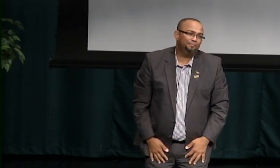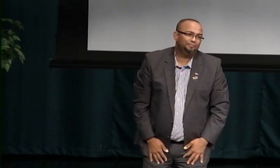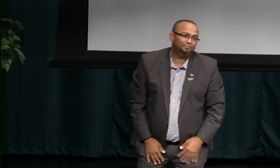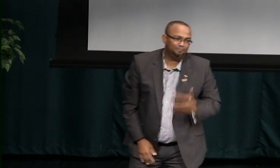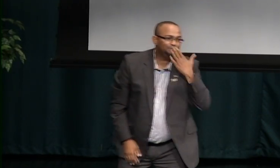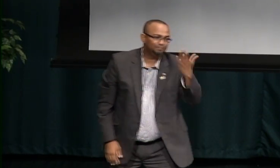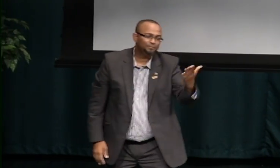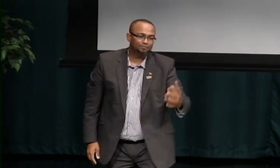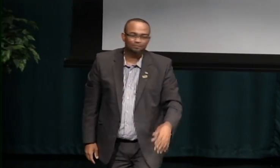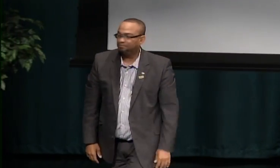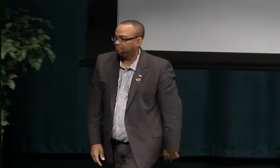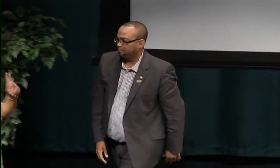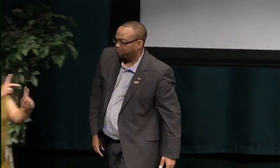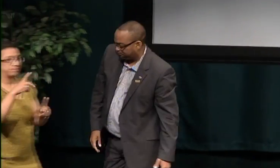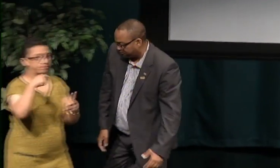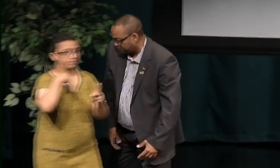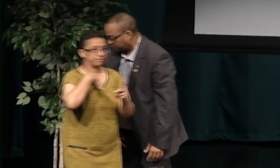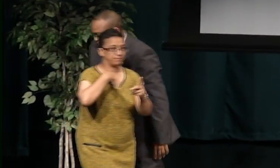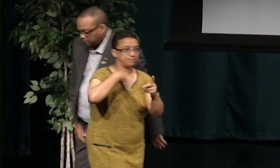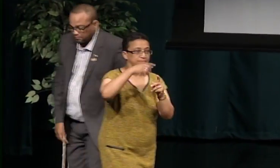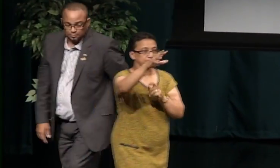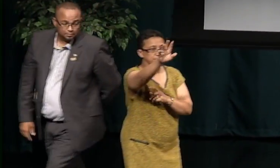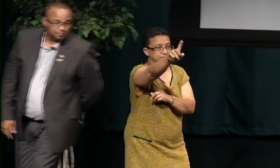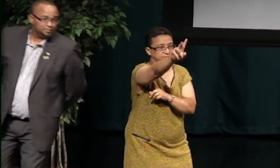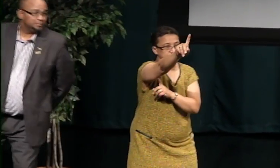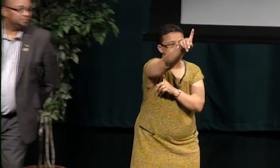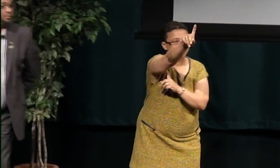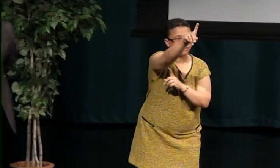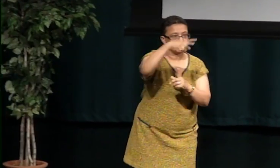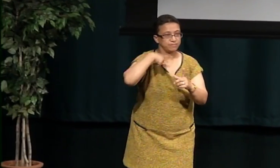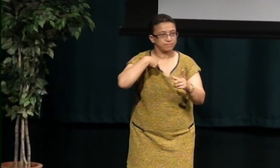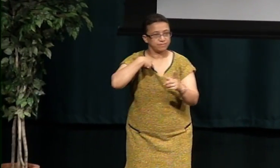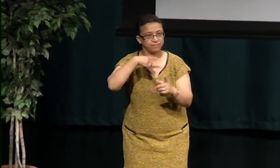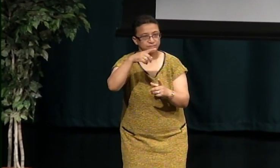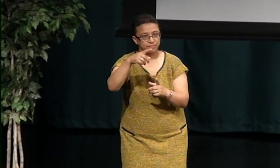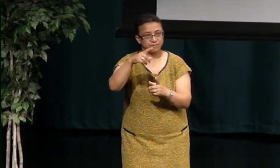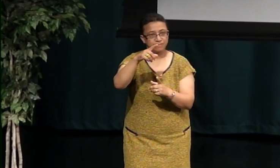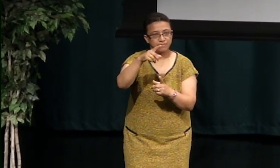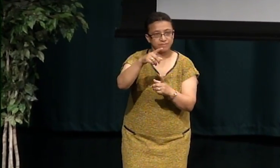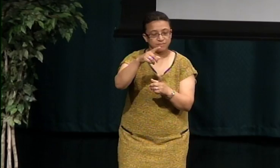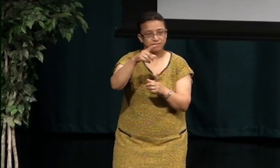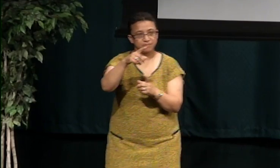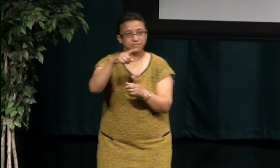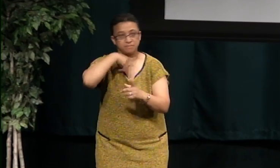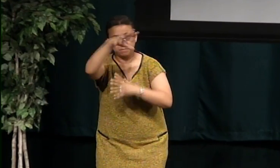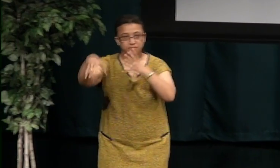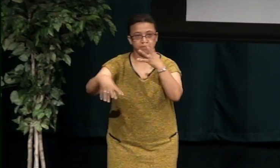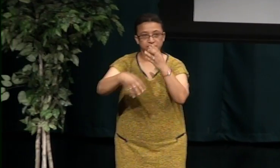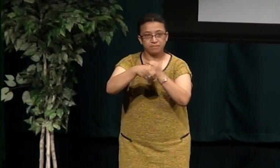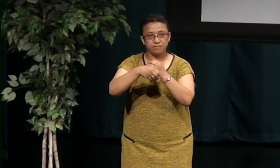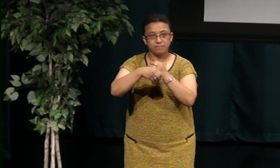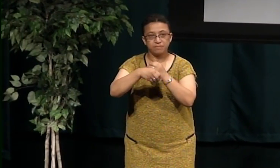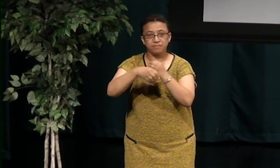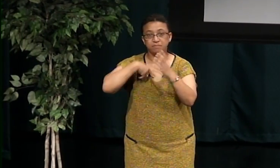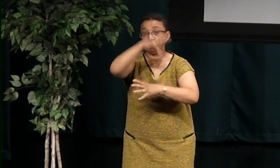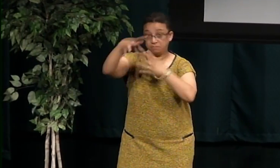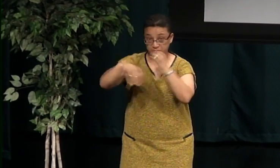With that kind of support then you are able to advocate and you are able to succeed.